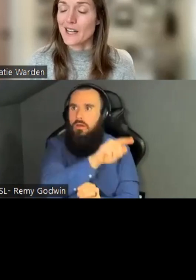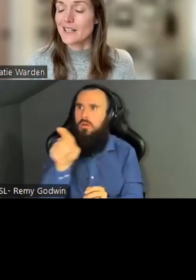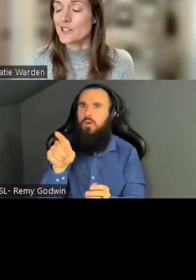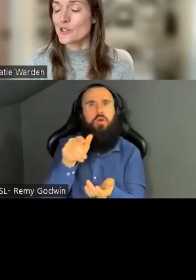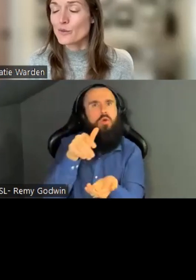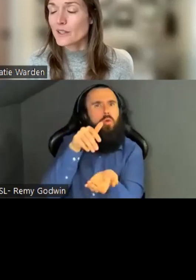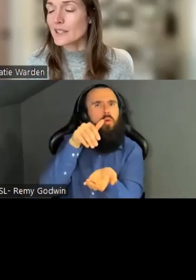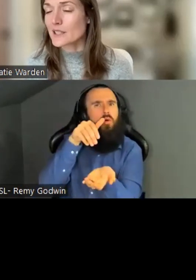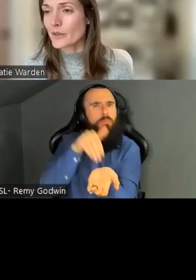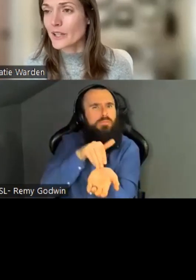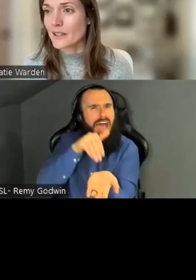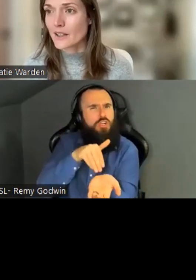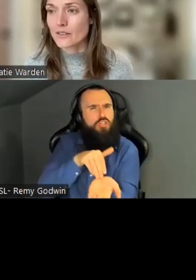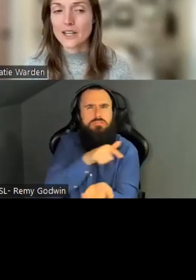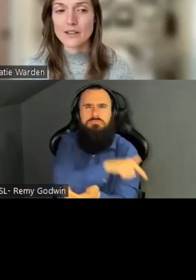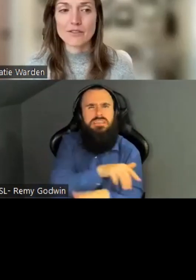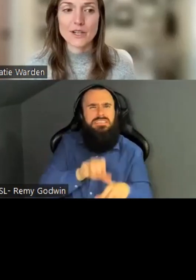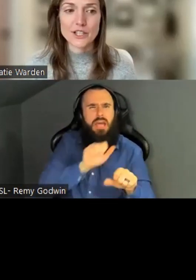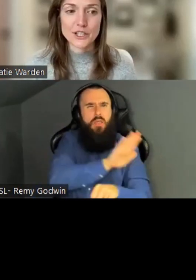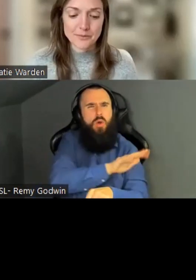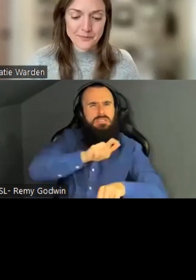and to really explain healthcare information.